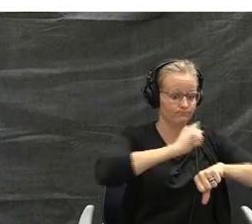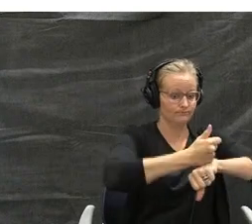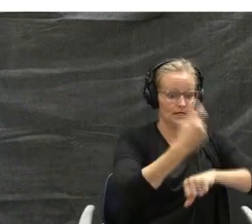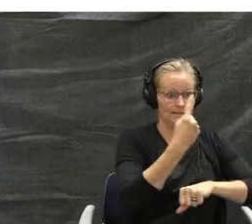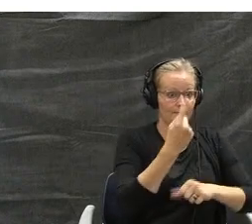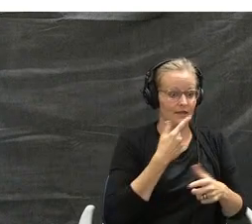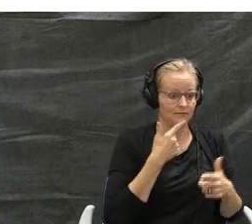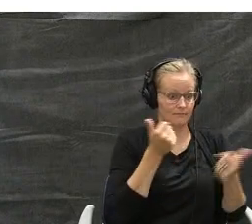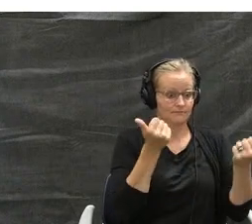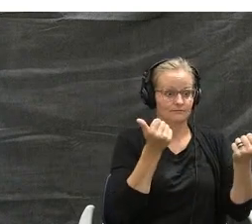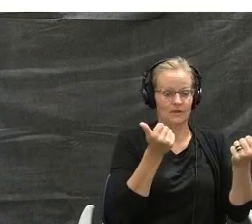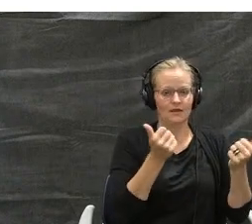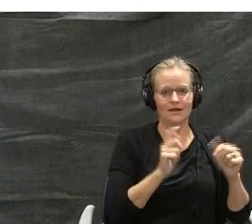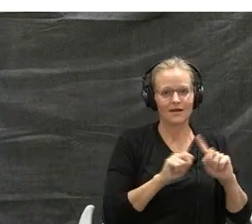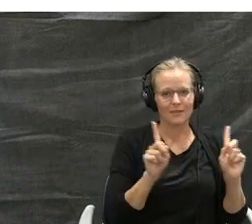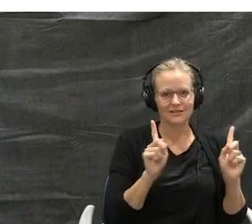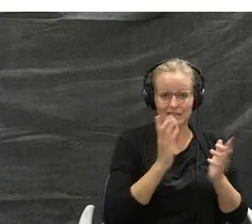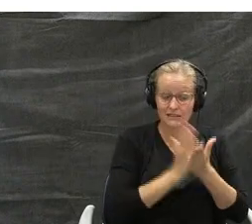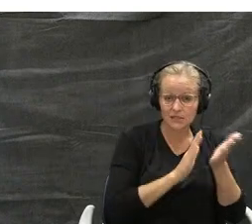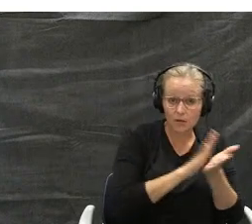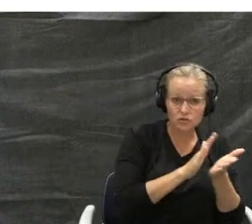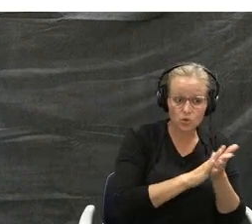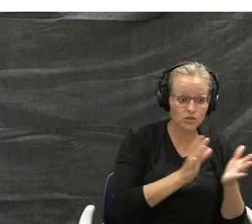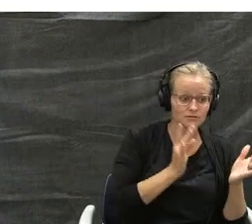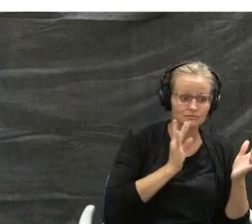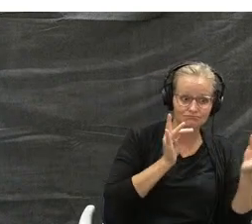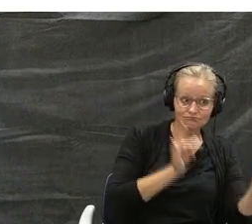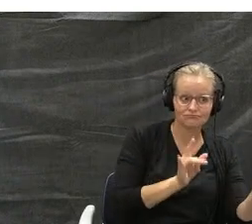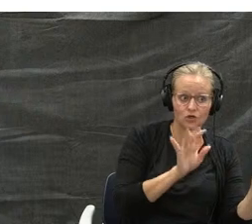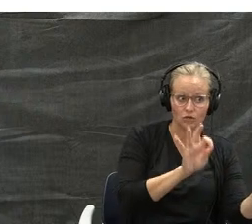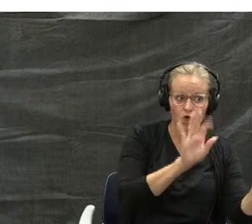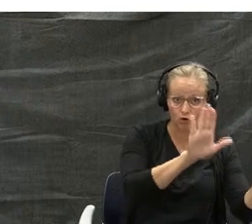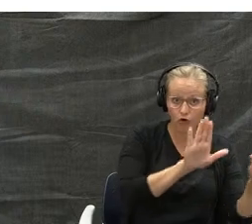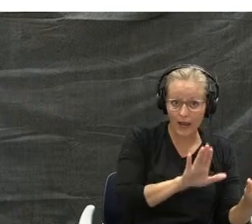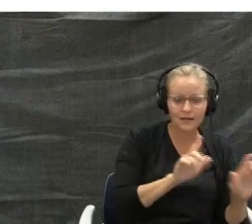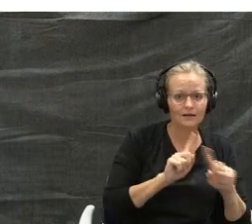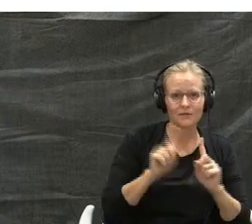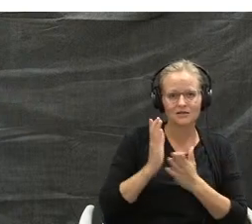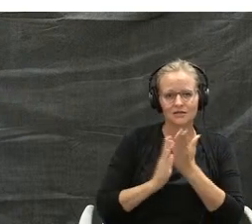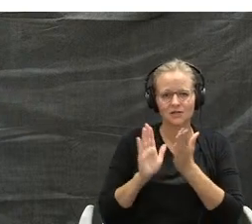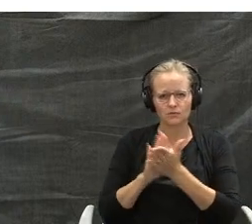others and that needs to be fixed going forward. I strongly urged the district to invest in